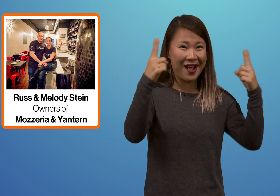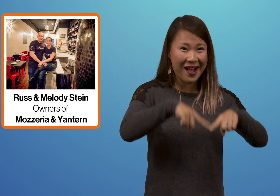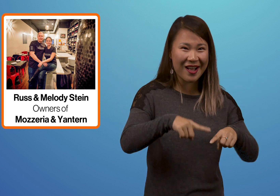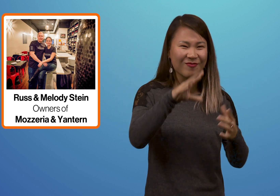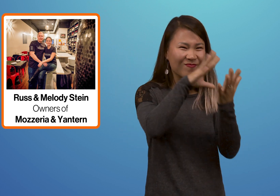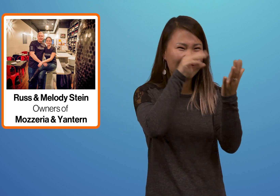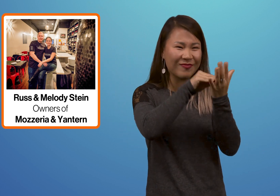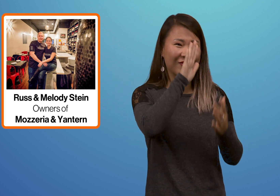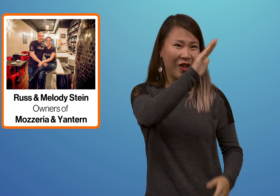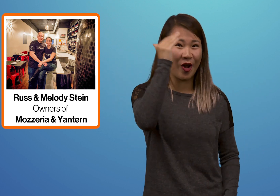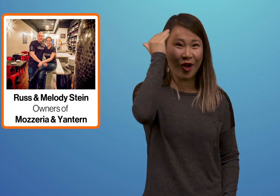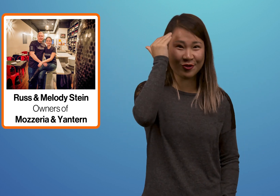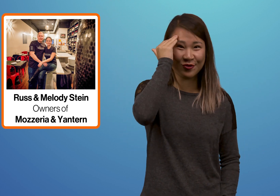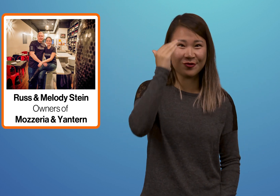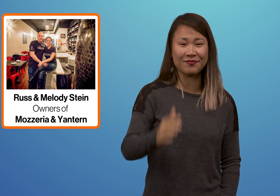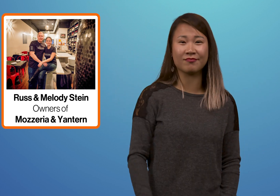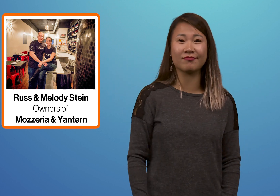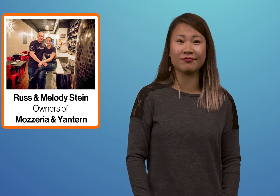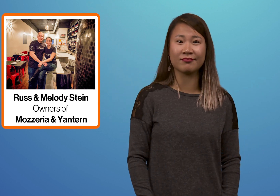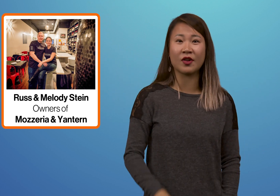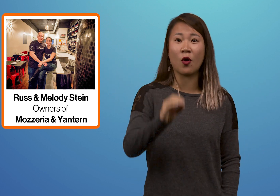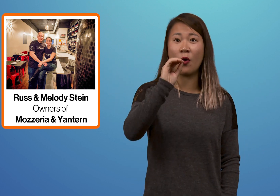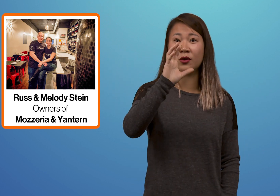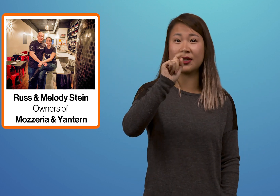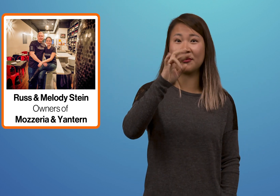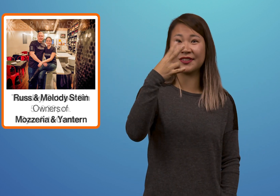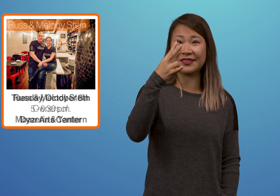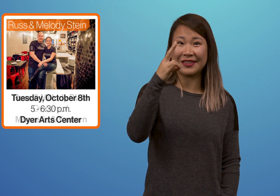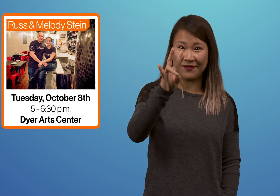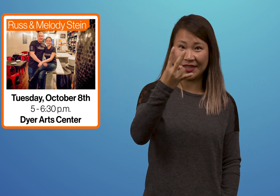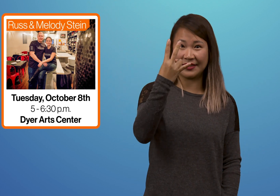and they’re coming to campus to share that knowledge!